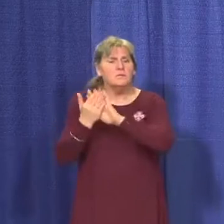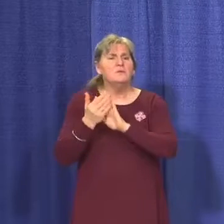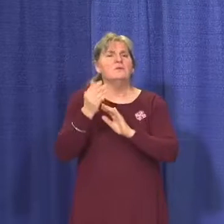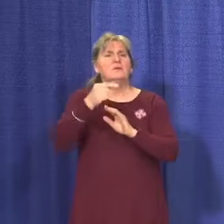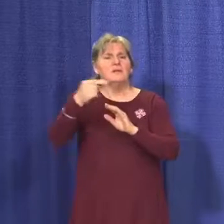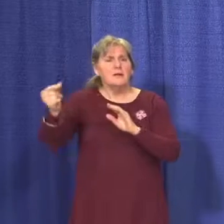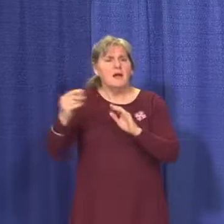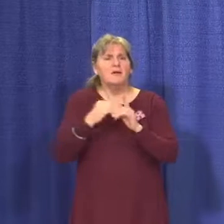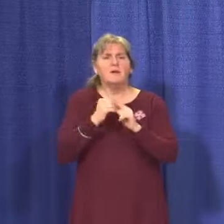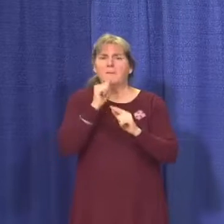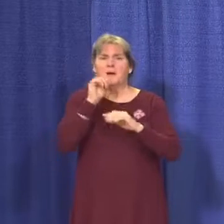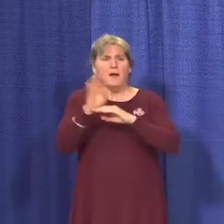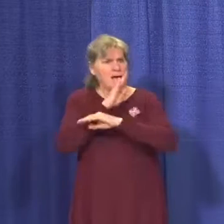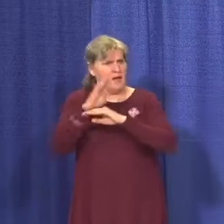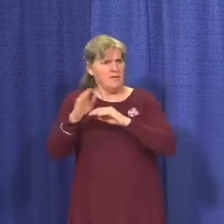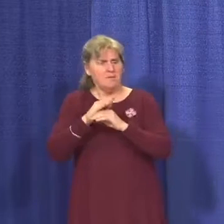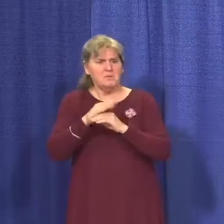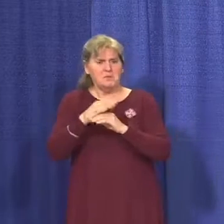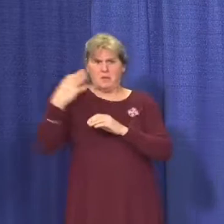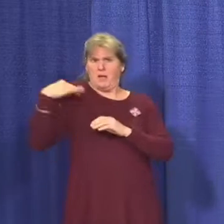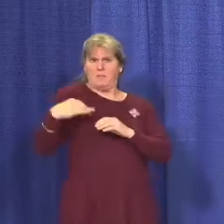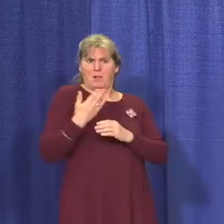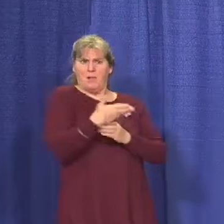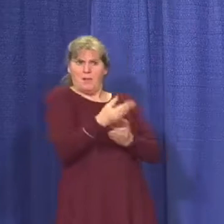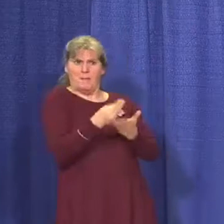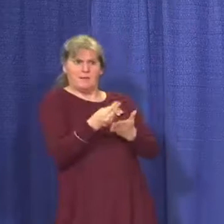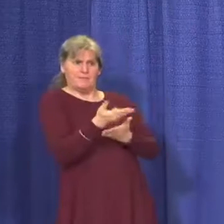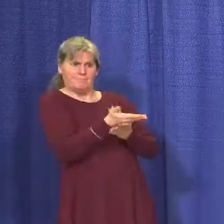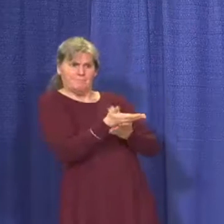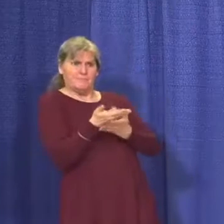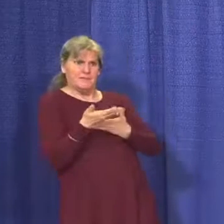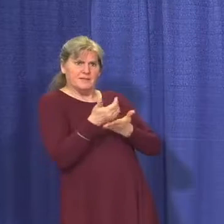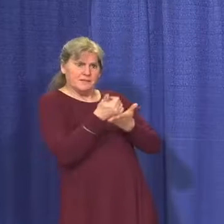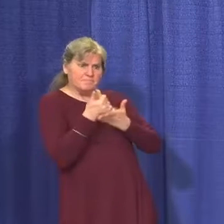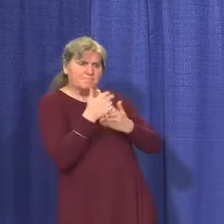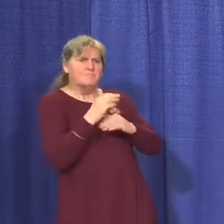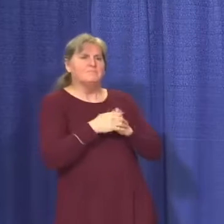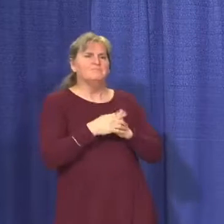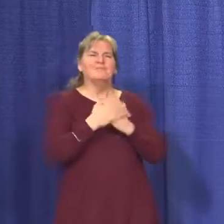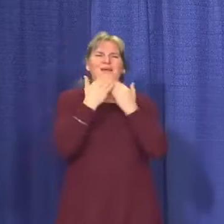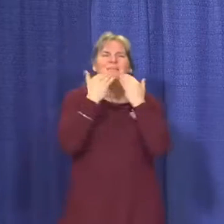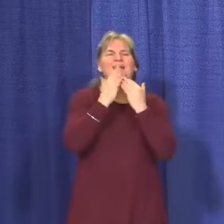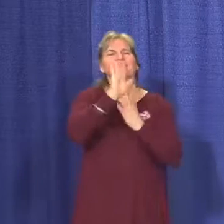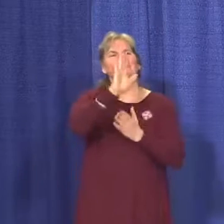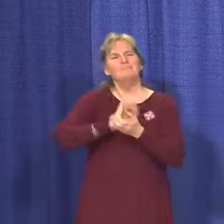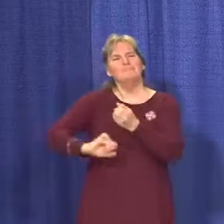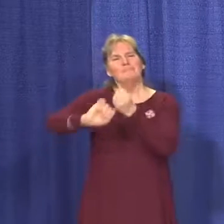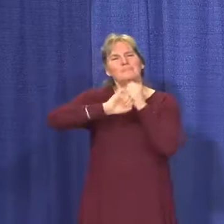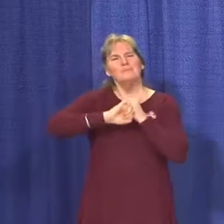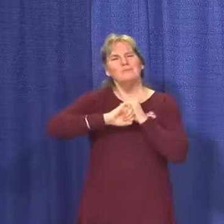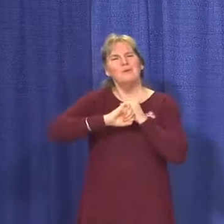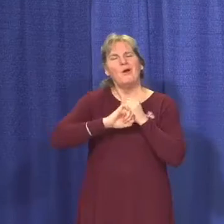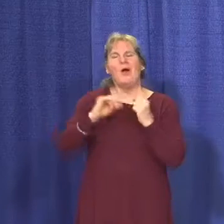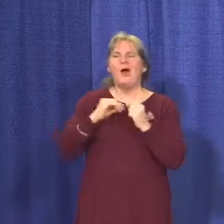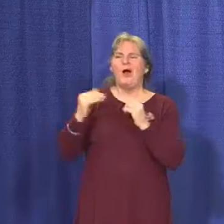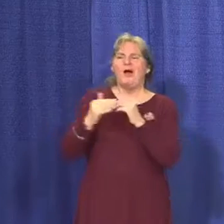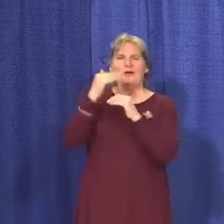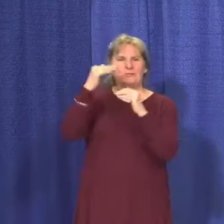private sector to pursue access to these funds. We are thankful for the support